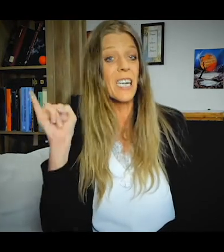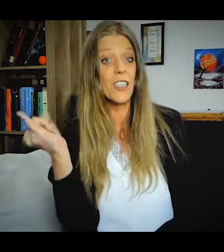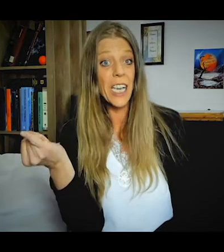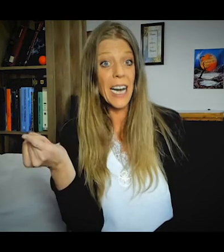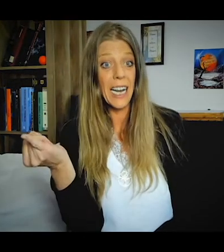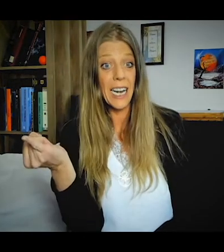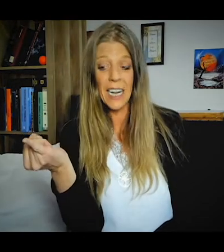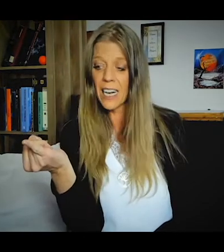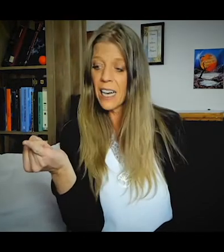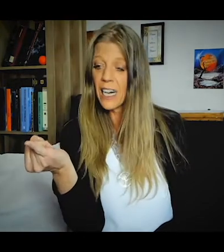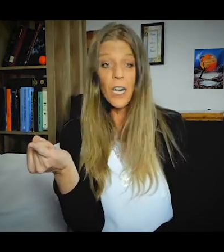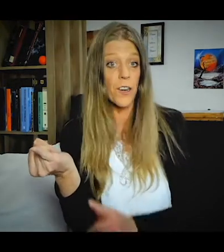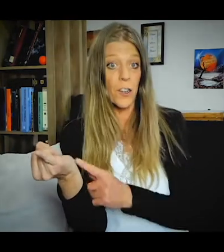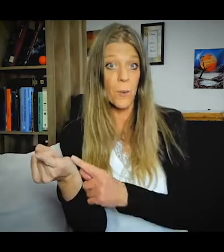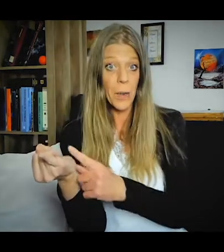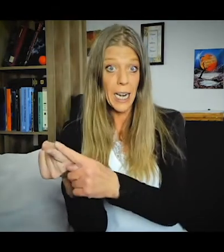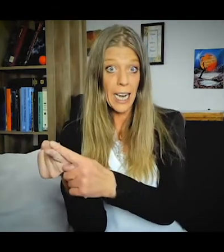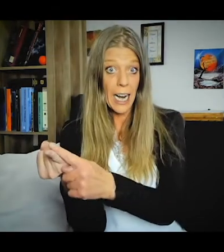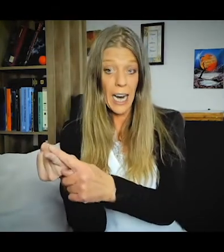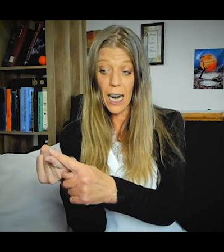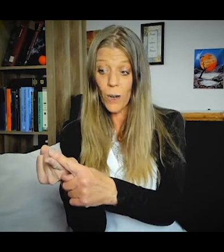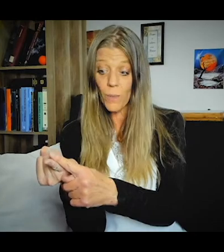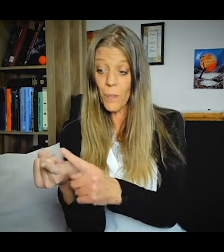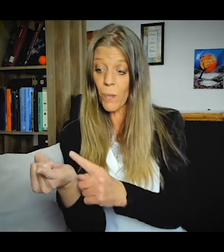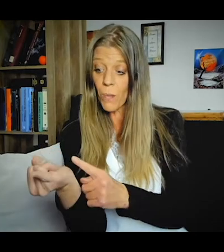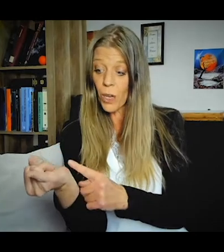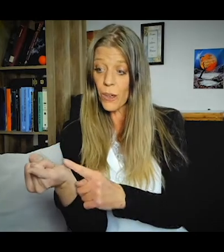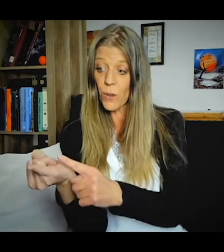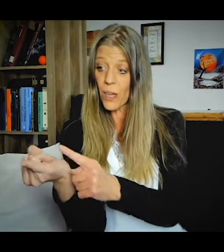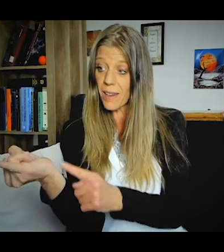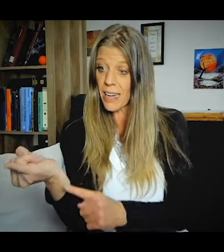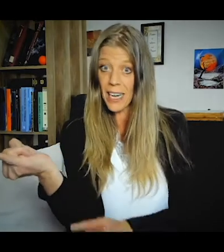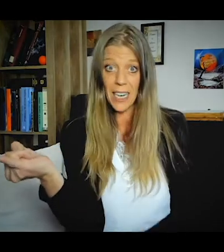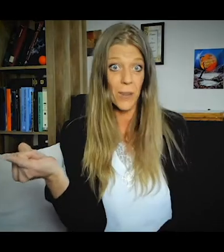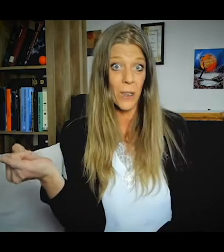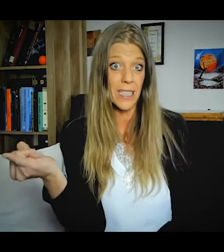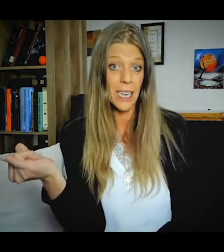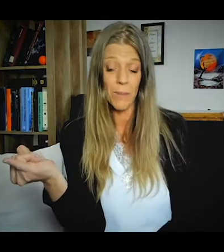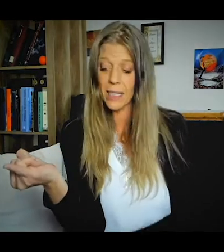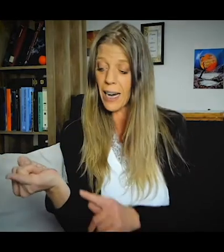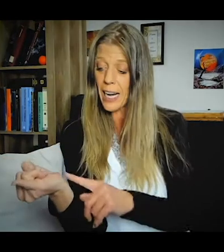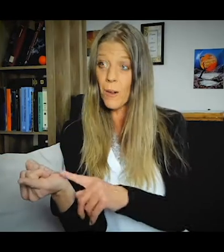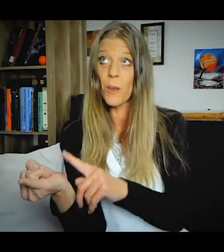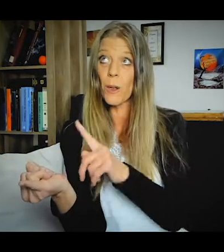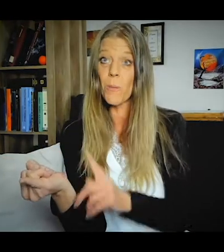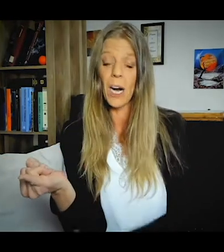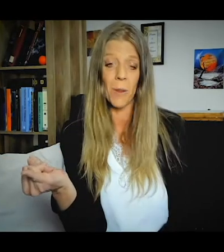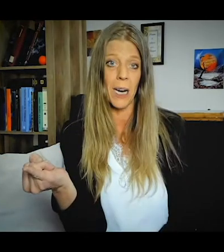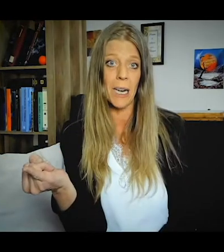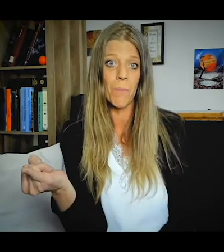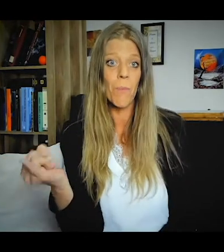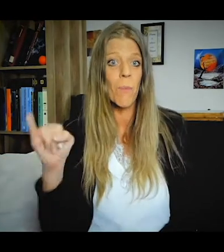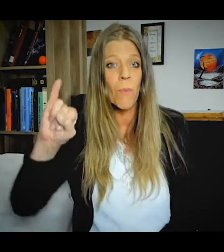J - You're pinkie out to the side of your same side with your palm up.